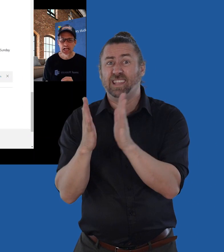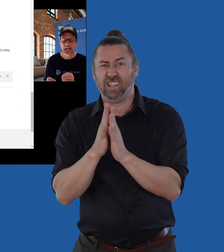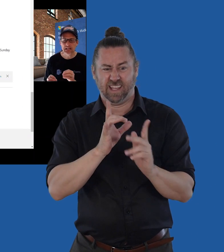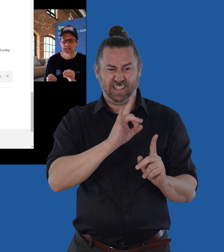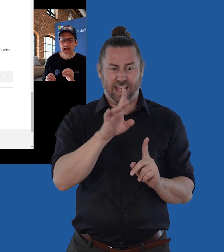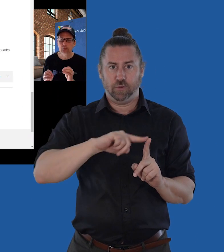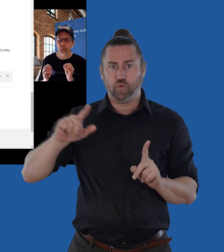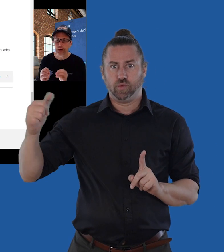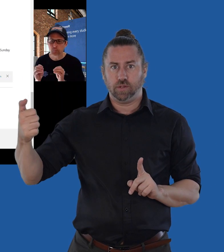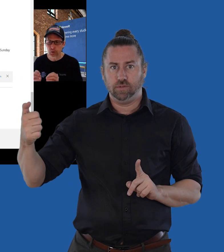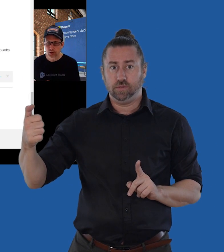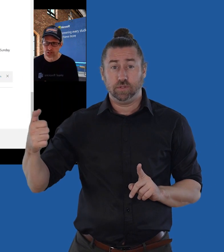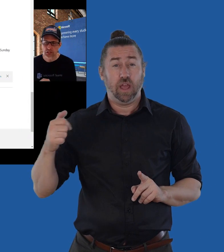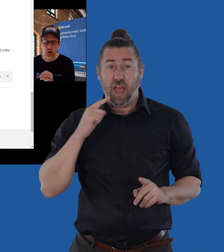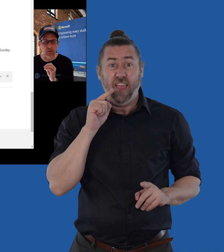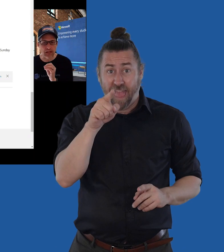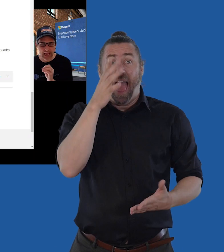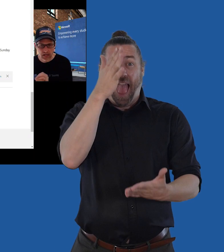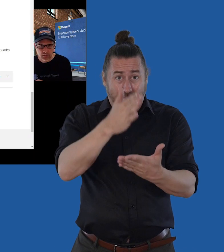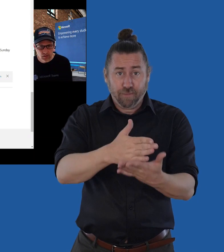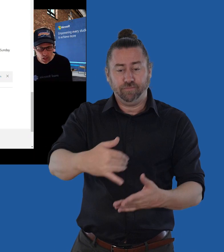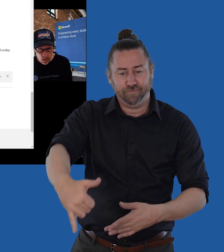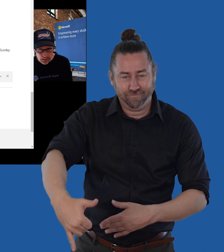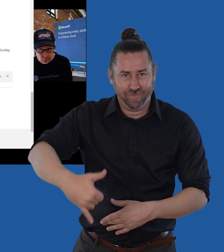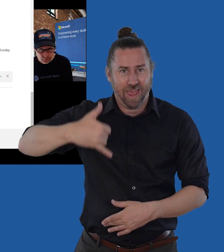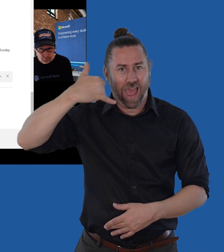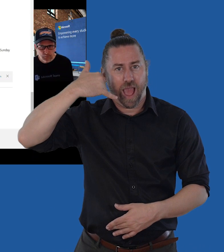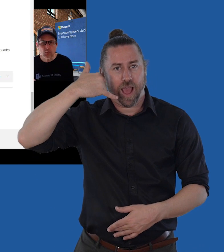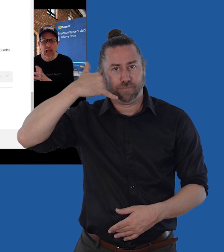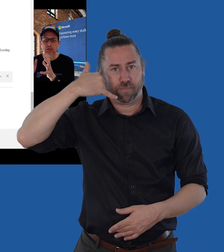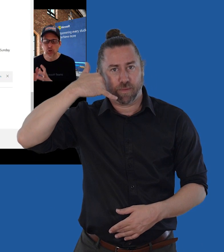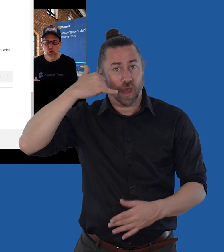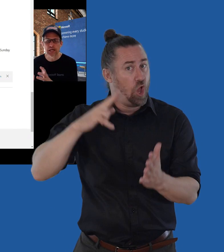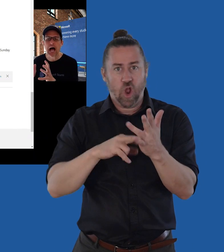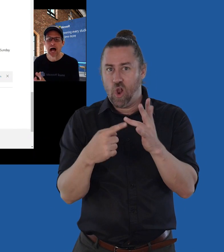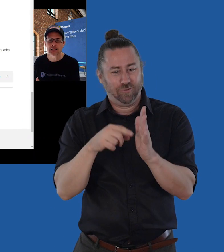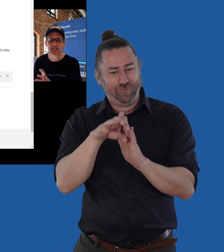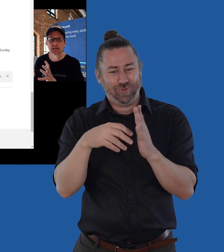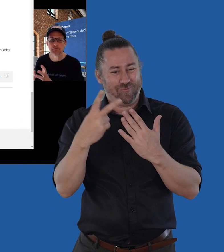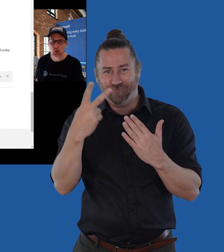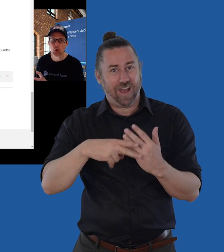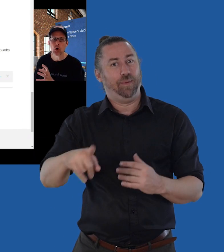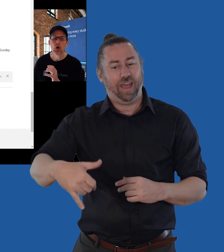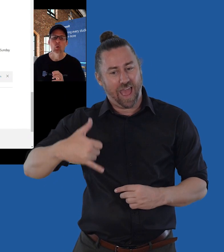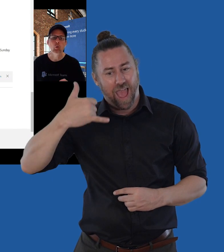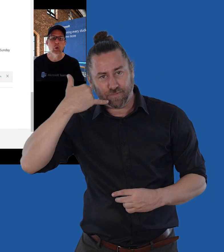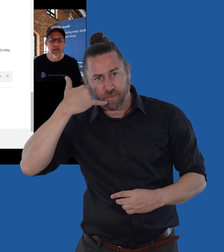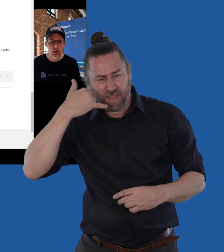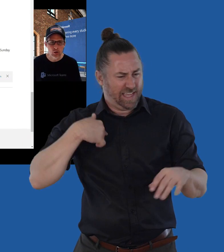It is a real person on the end of the line, and you can ask them your windows,